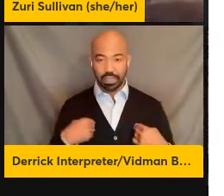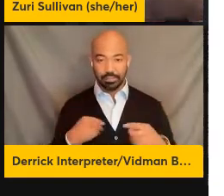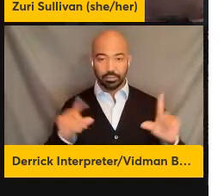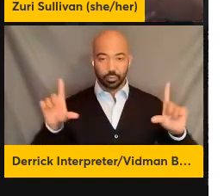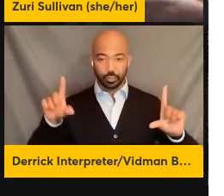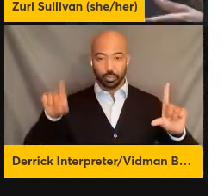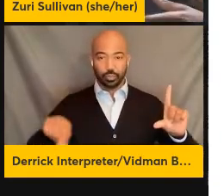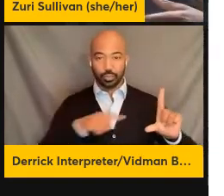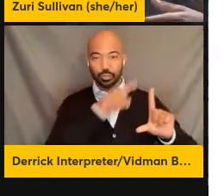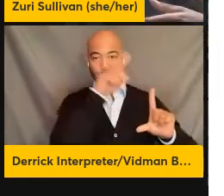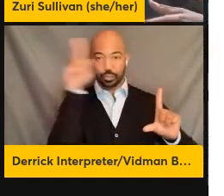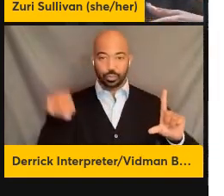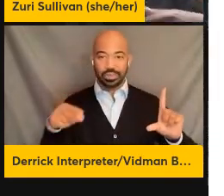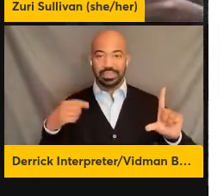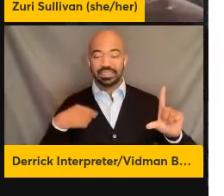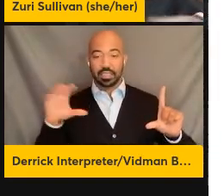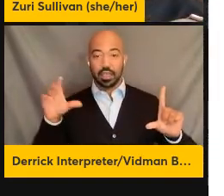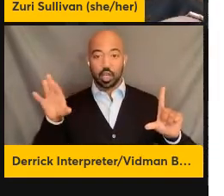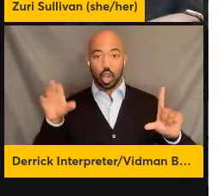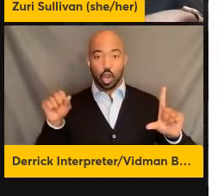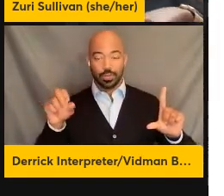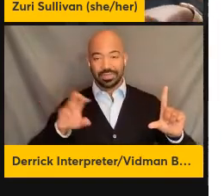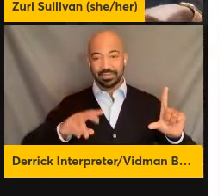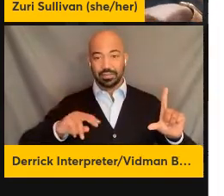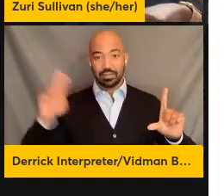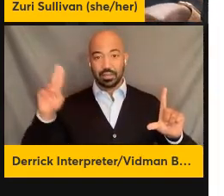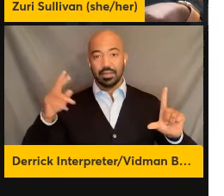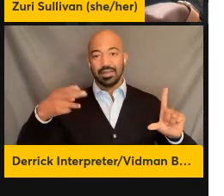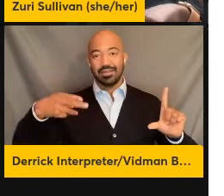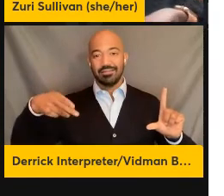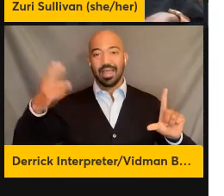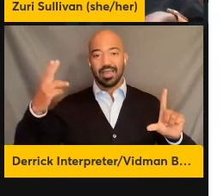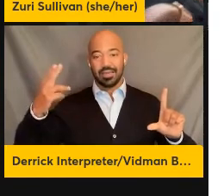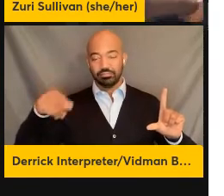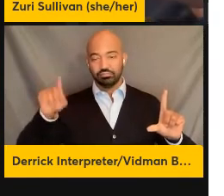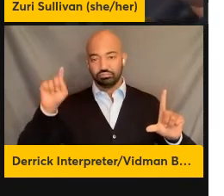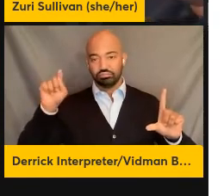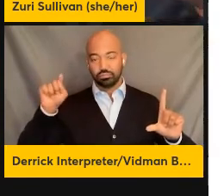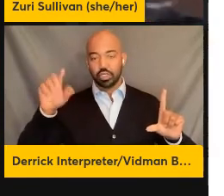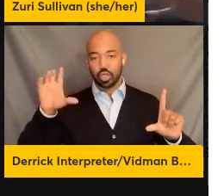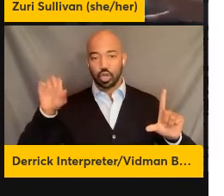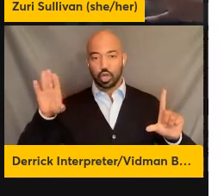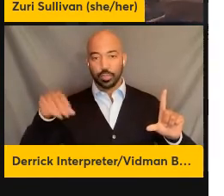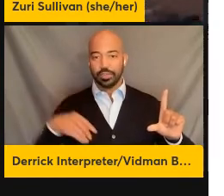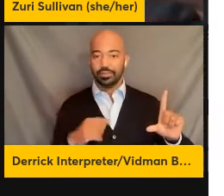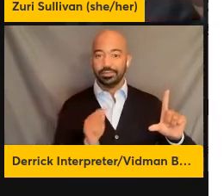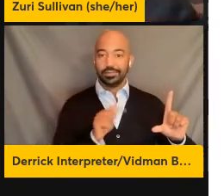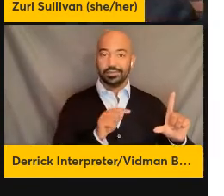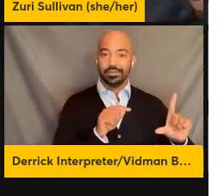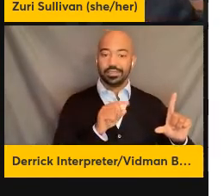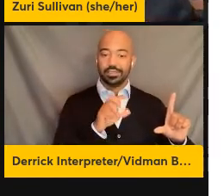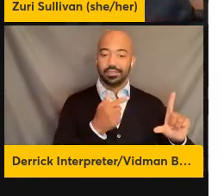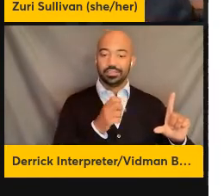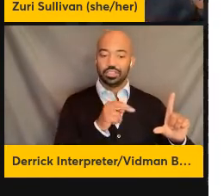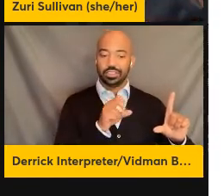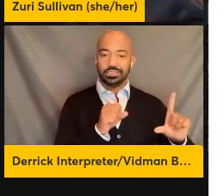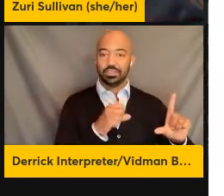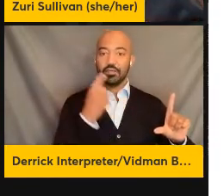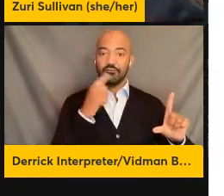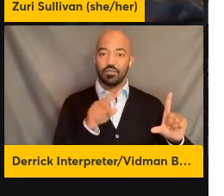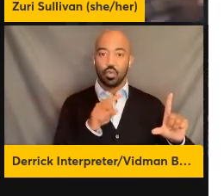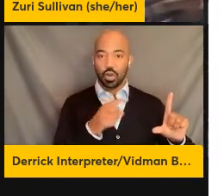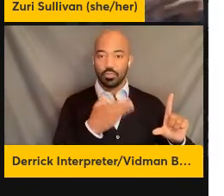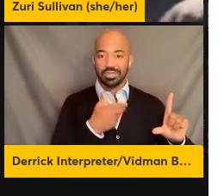in carbohydrate processing are upregulated. In the high carb diet. The genes that are involved in high processing protein are